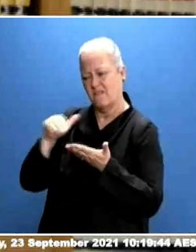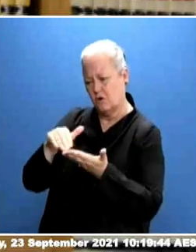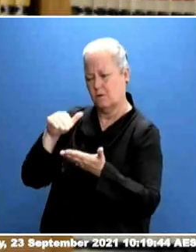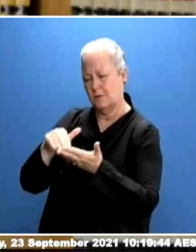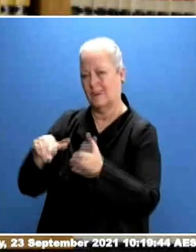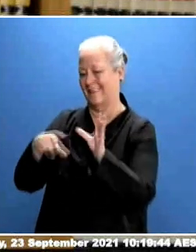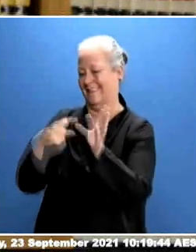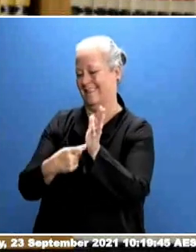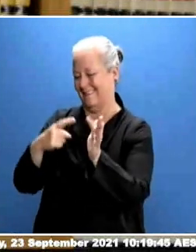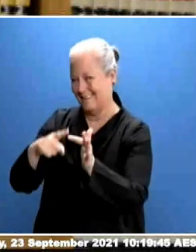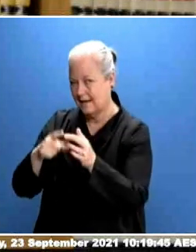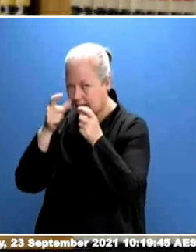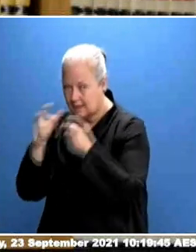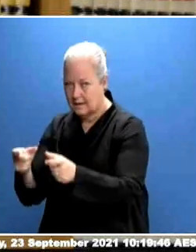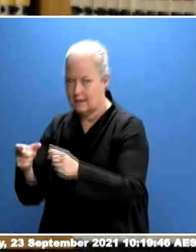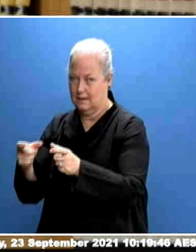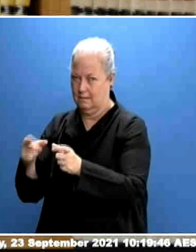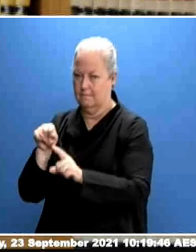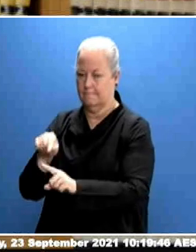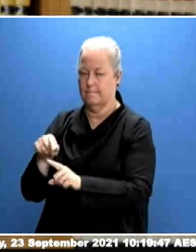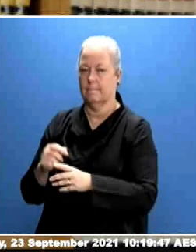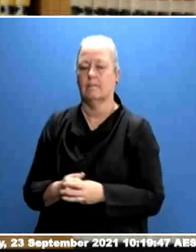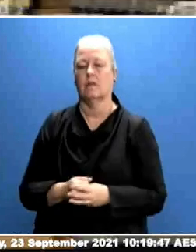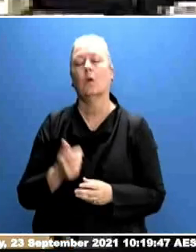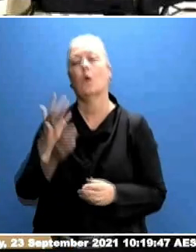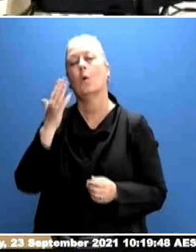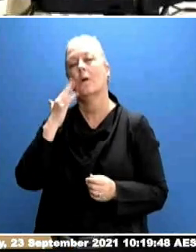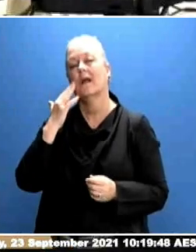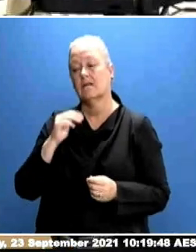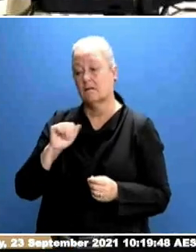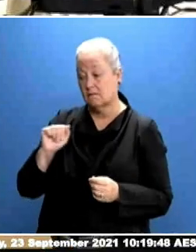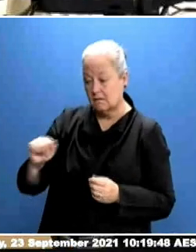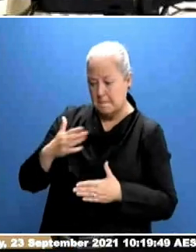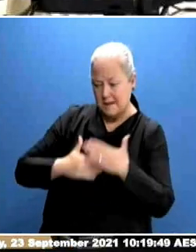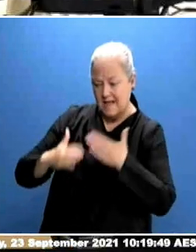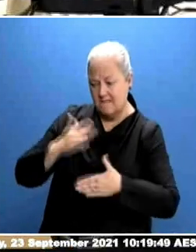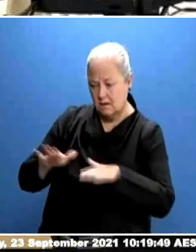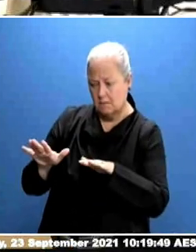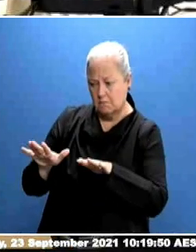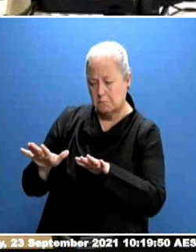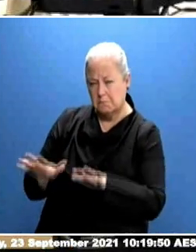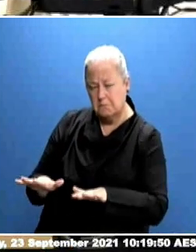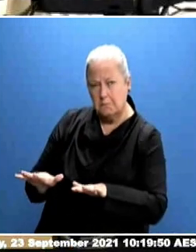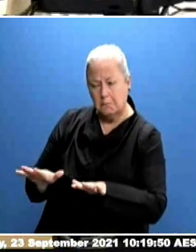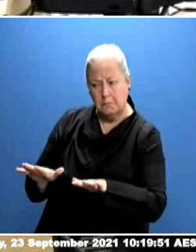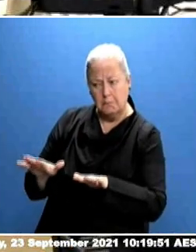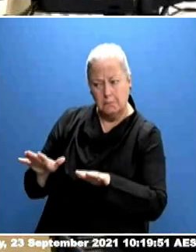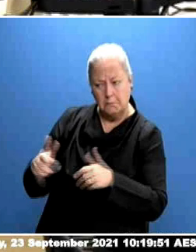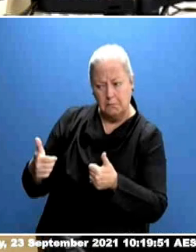Is the idea then that when the behaviour has stabilised --- and let's say it happens in the 3-week period ---